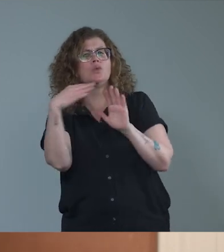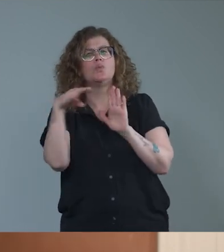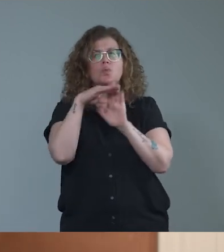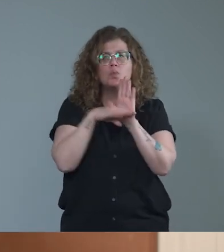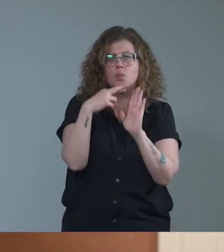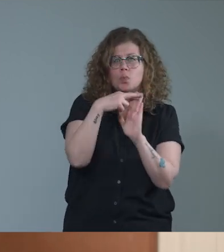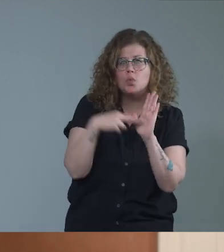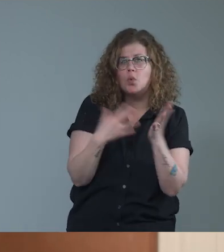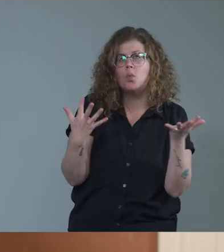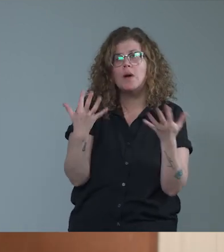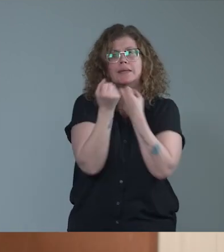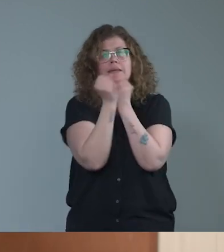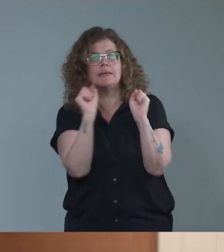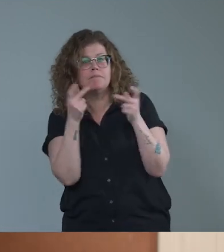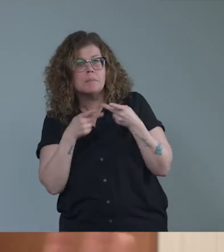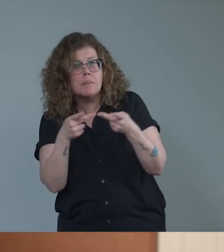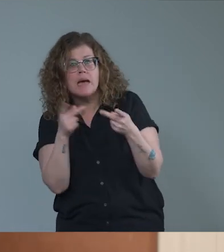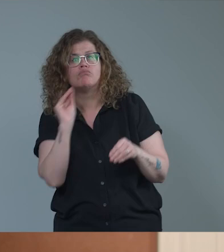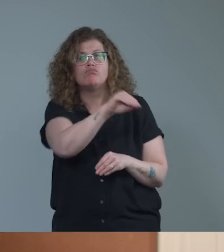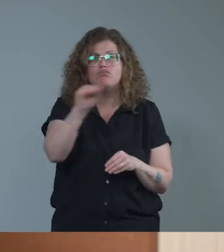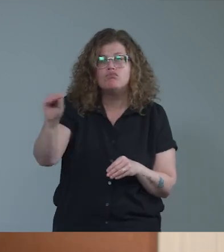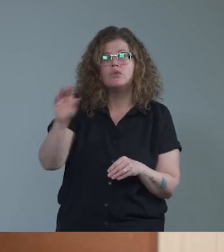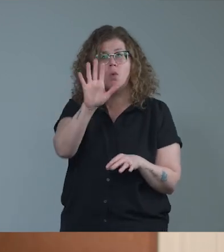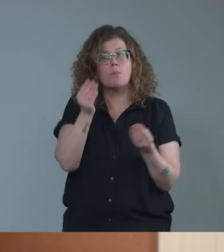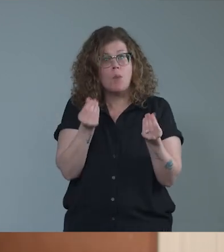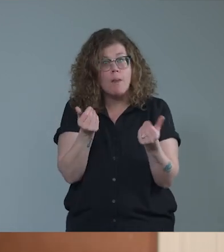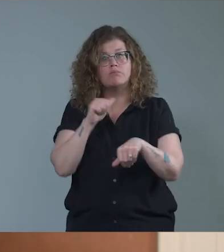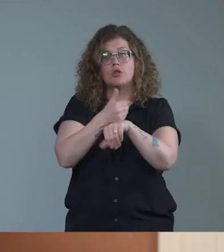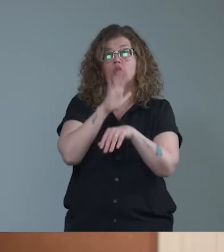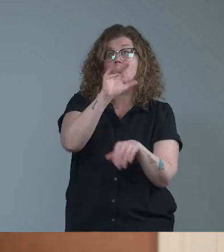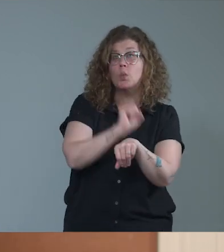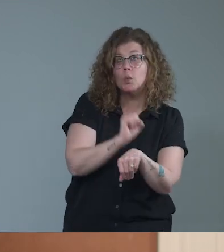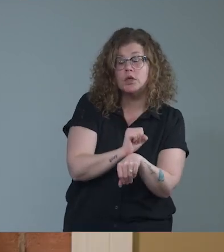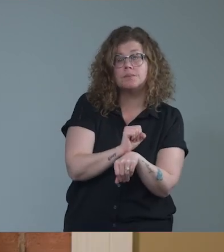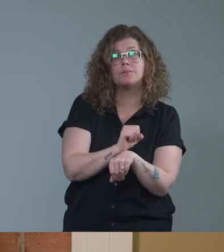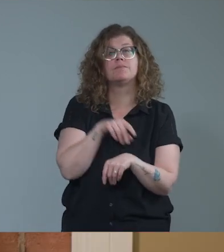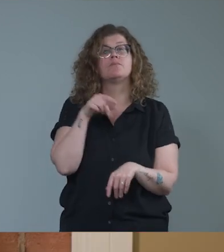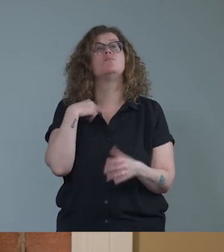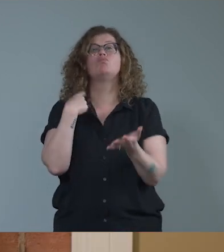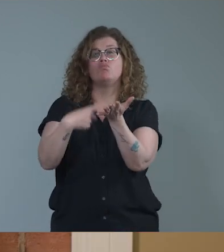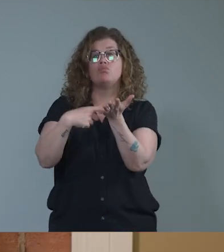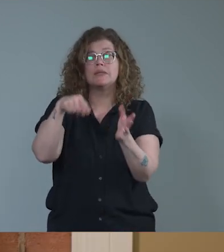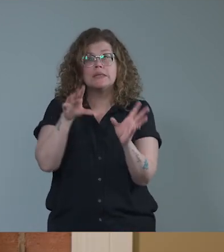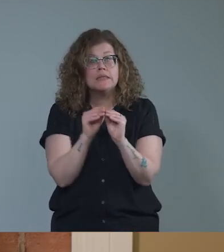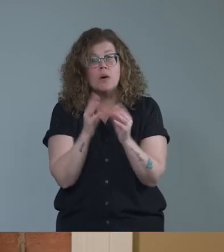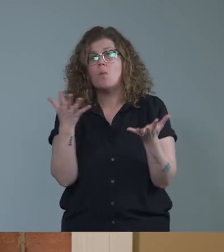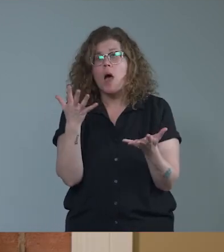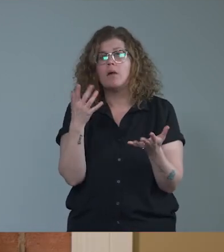and regulations to ensure public safety and the safety of the property that you're working on. This session will address permits